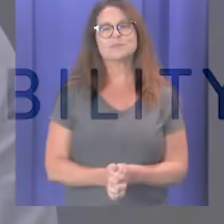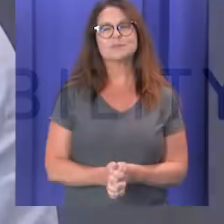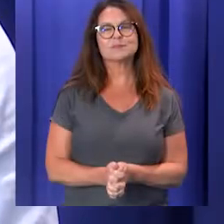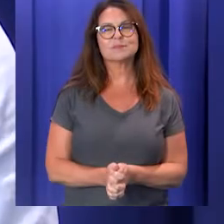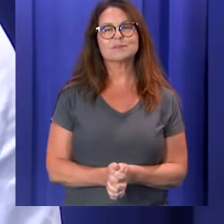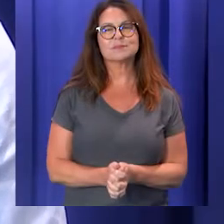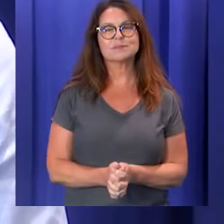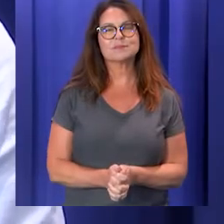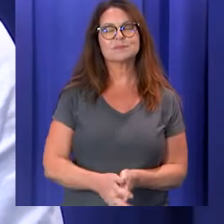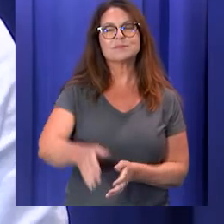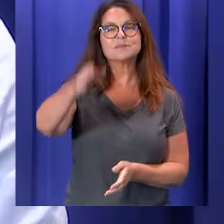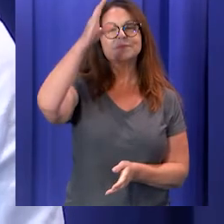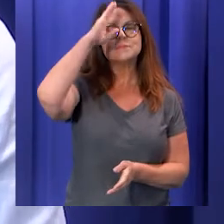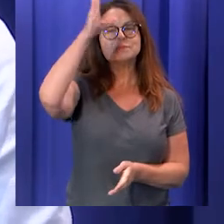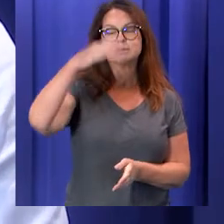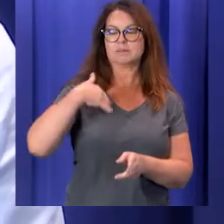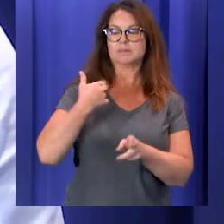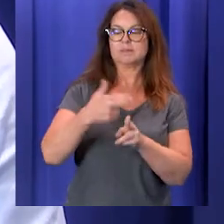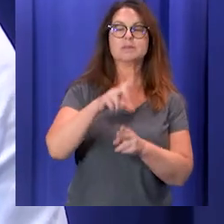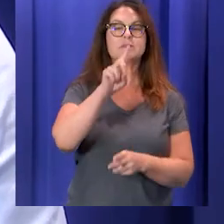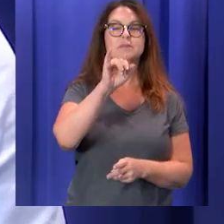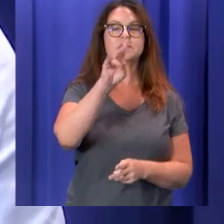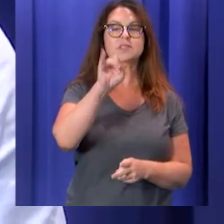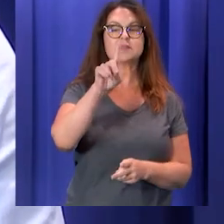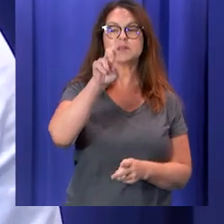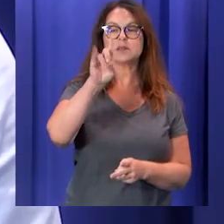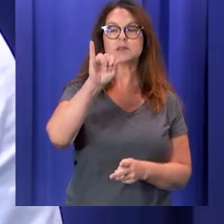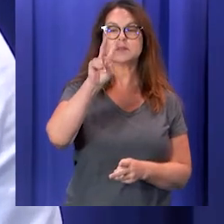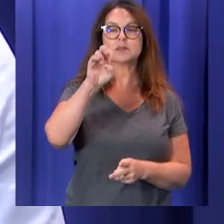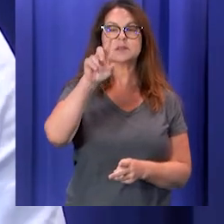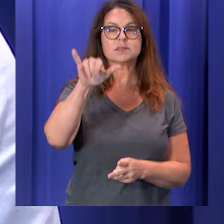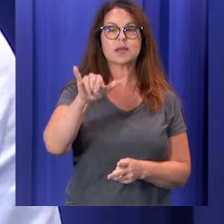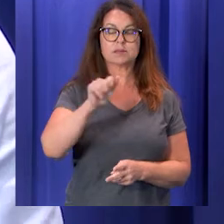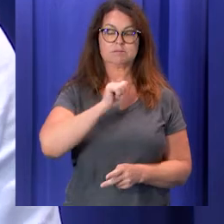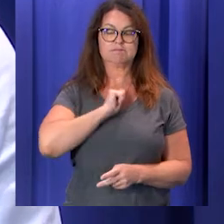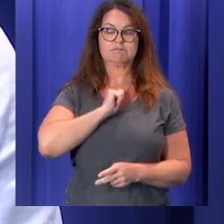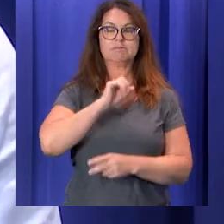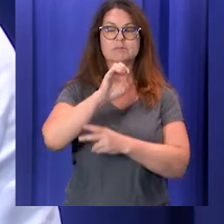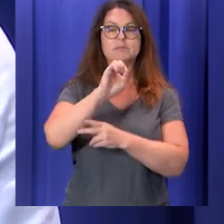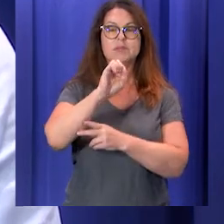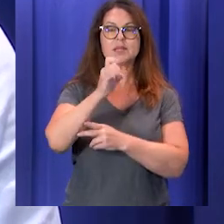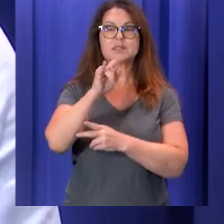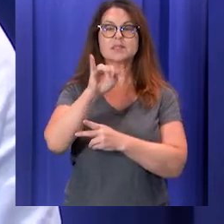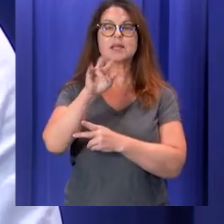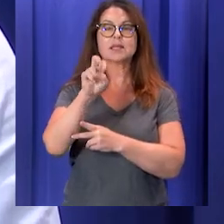[David] Hi, my name is David Dively, and I'm the Executive Director of the Minnesota Council on Disability.